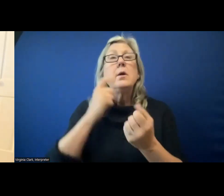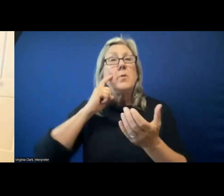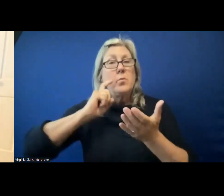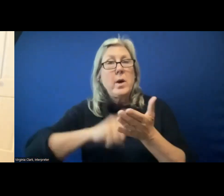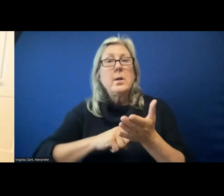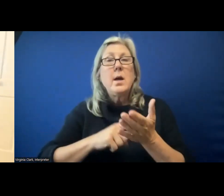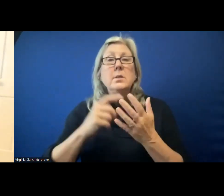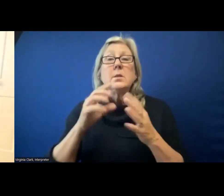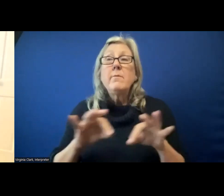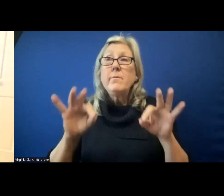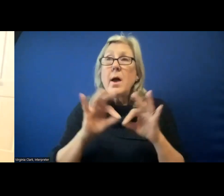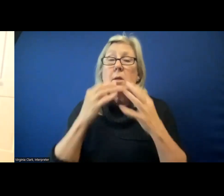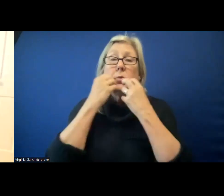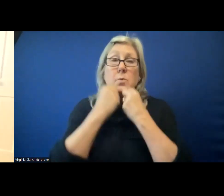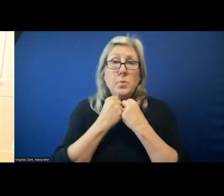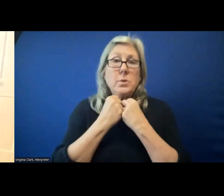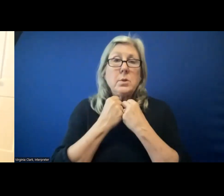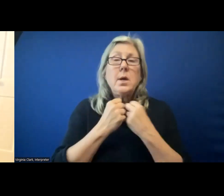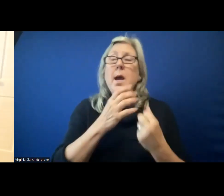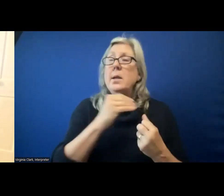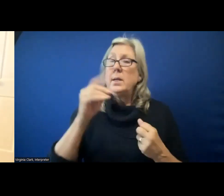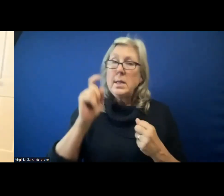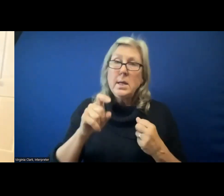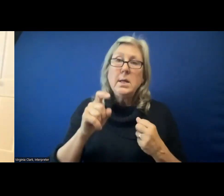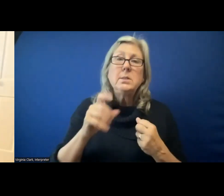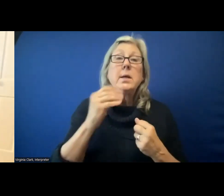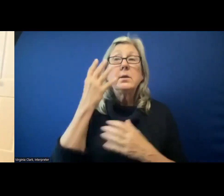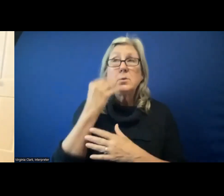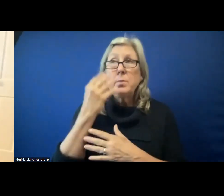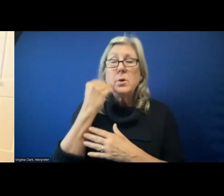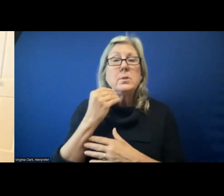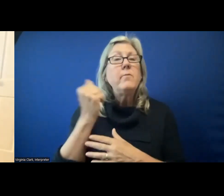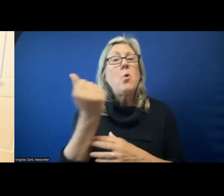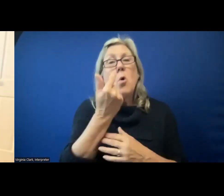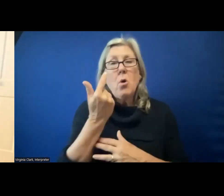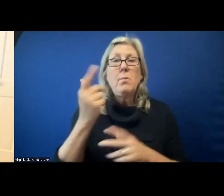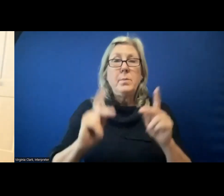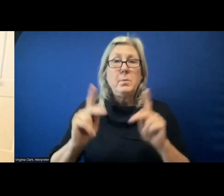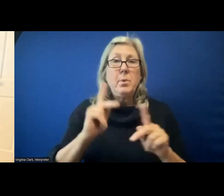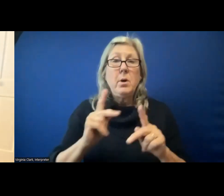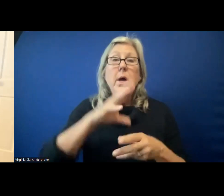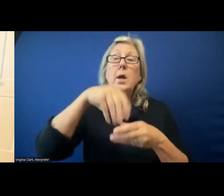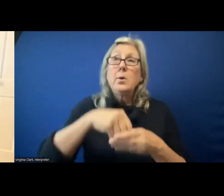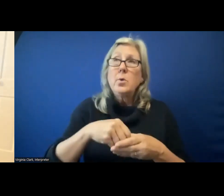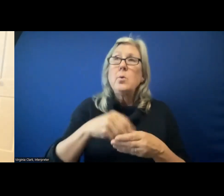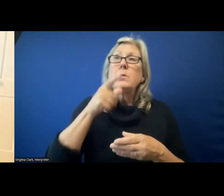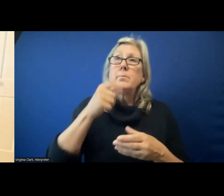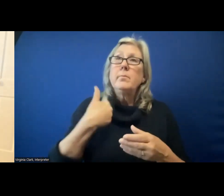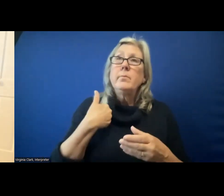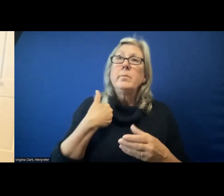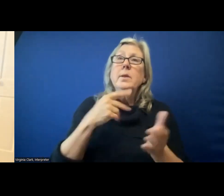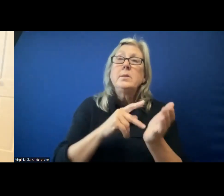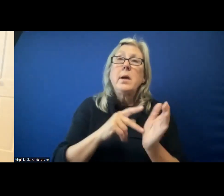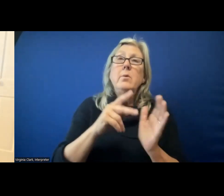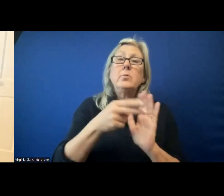values and needs and experiences of all people, including those with psychiatric diagnoses.